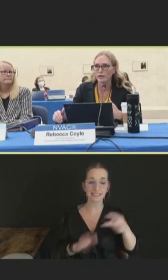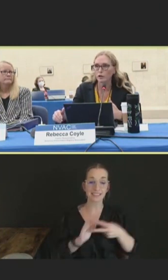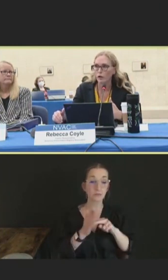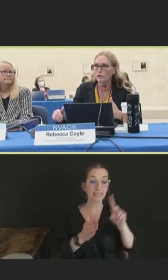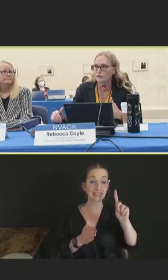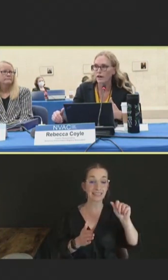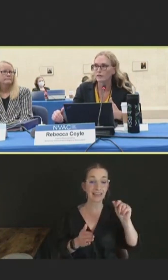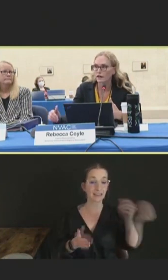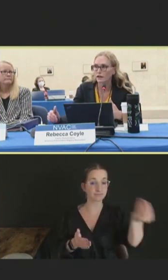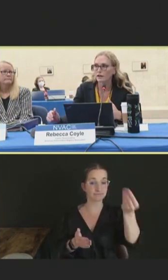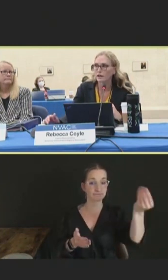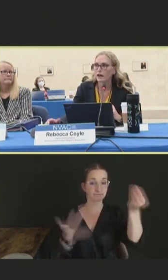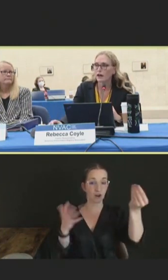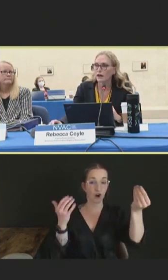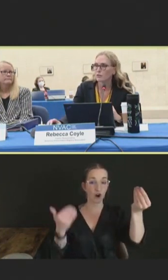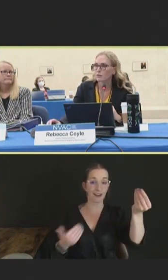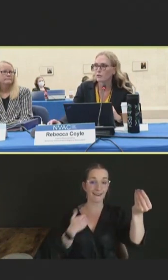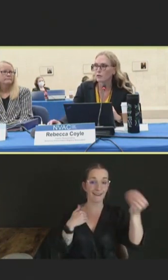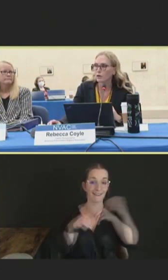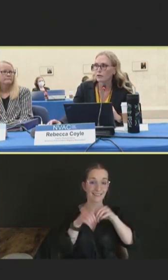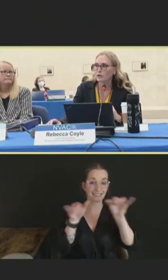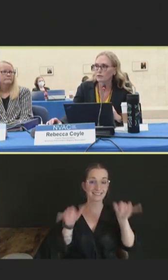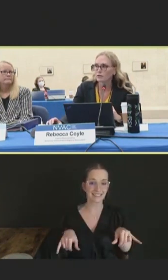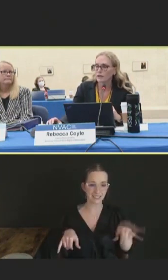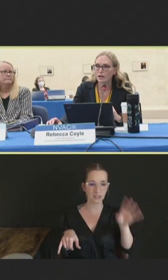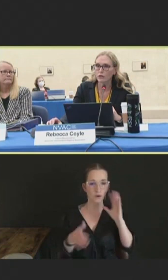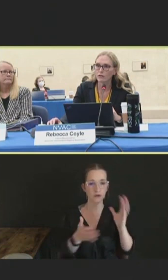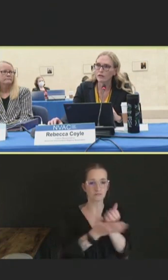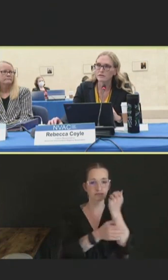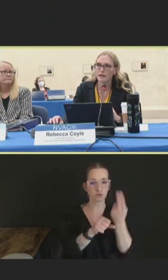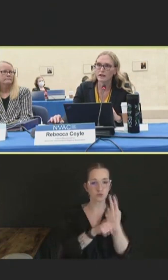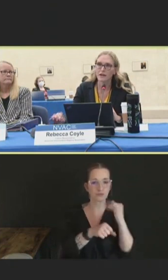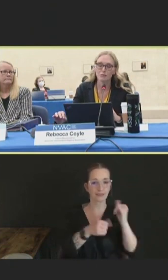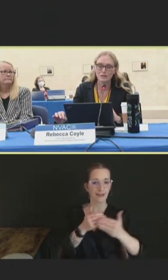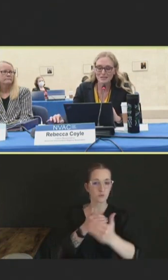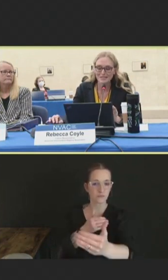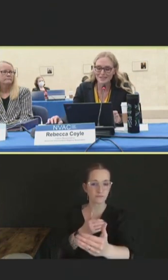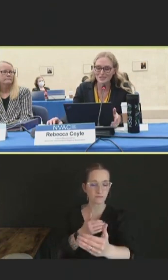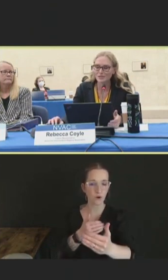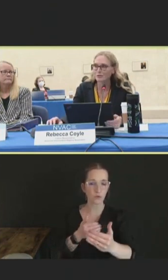the quality of that data moving forward. We know data quality is a persistent issue and